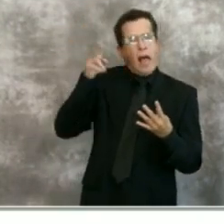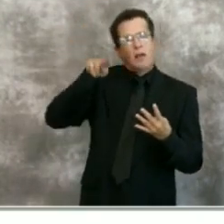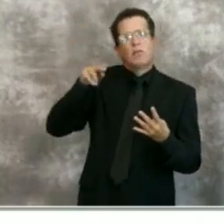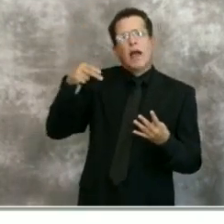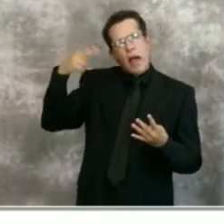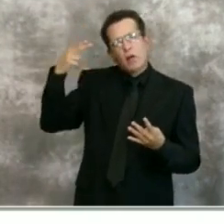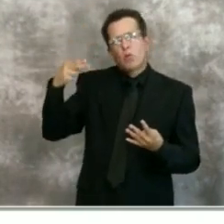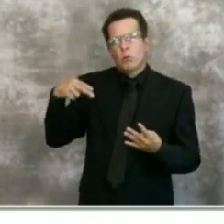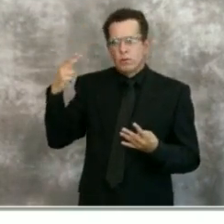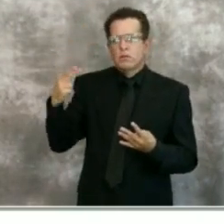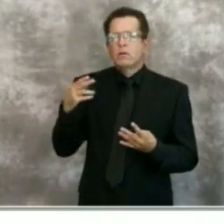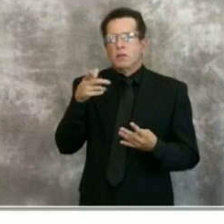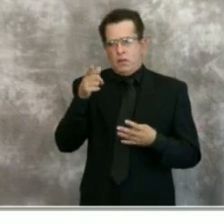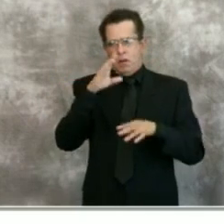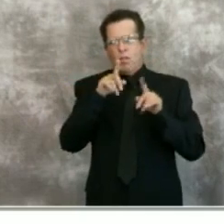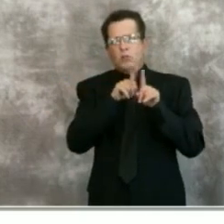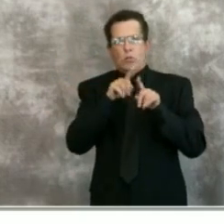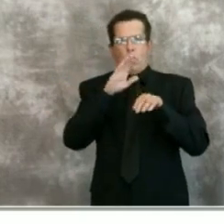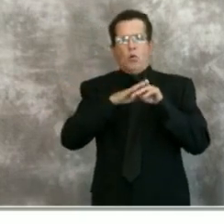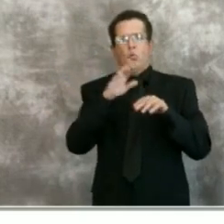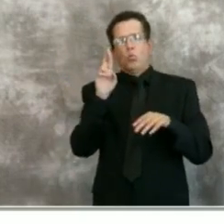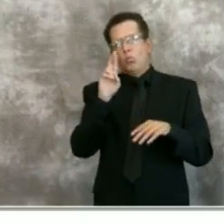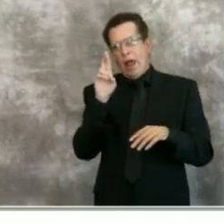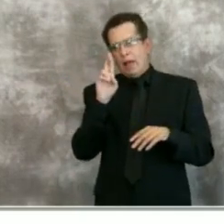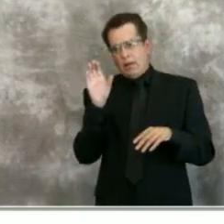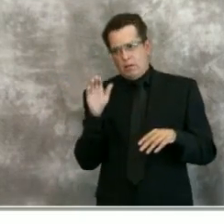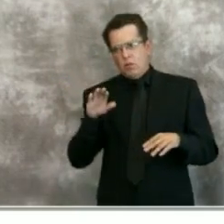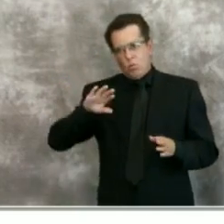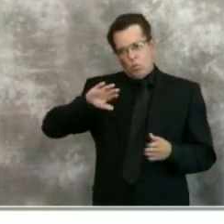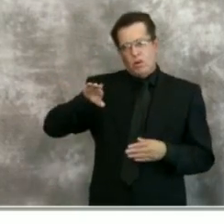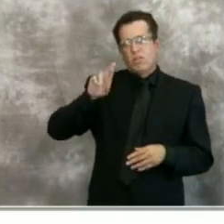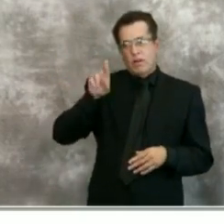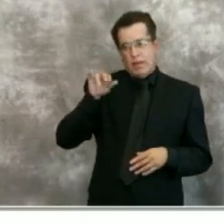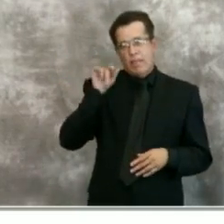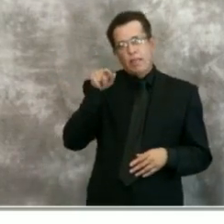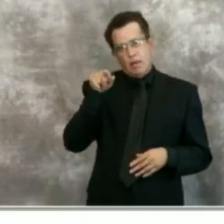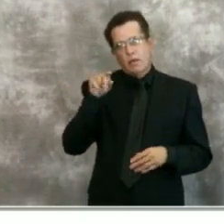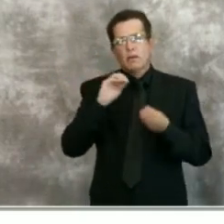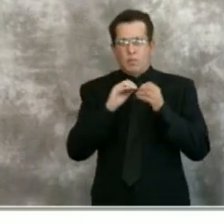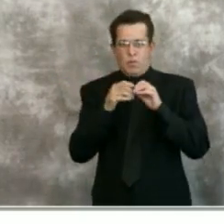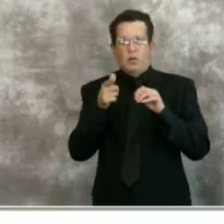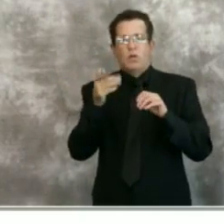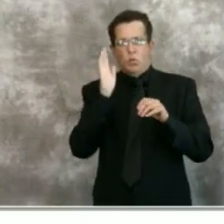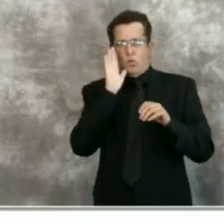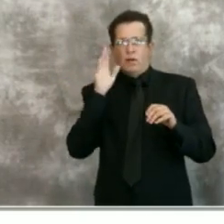SEE FROM A JUNE 12TH. ON THE HOSPITALS HOSPITALIZATIONS WERE HIGHER THAN THE PRIOR WEEK. AND IN THIS NEXT WEEK.